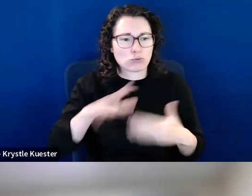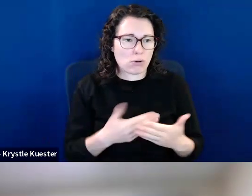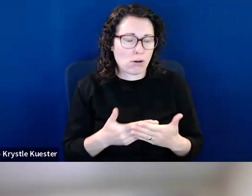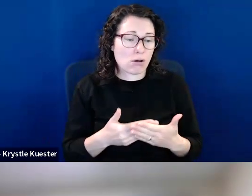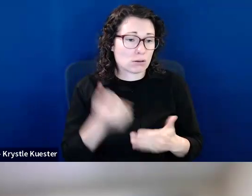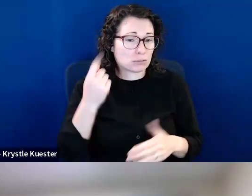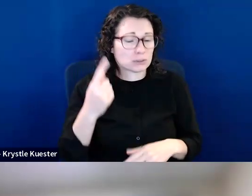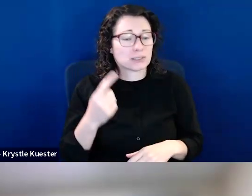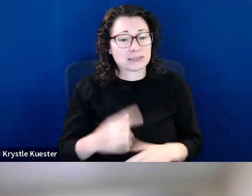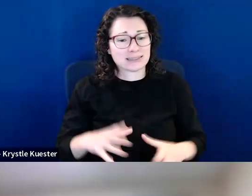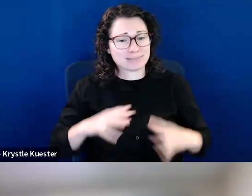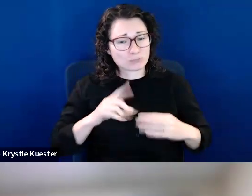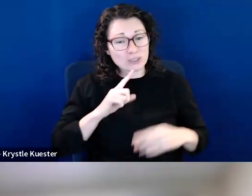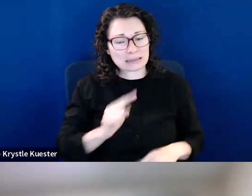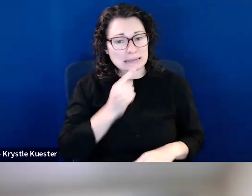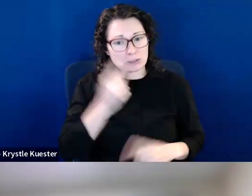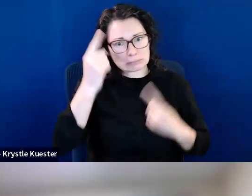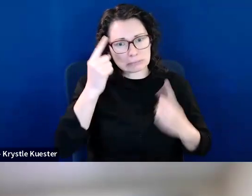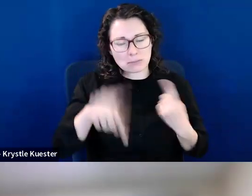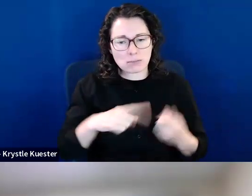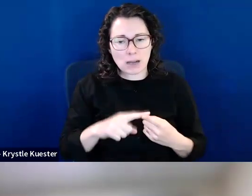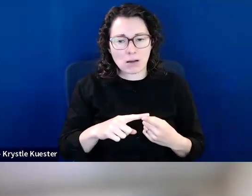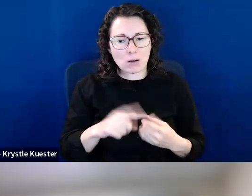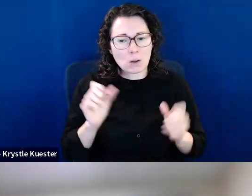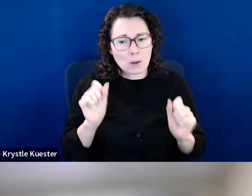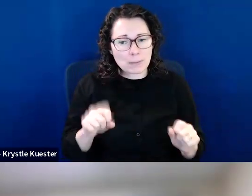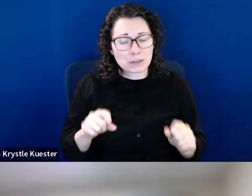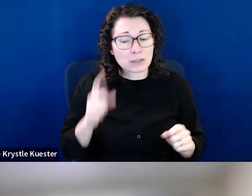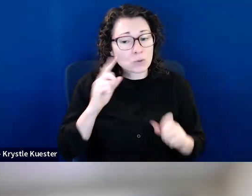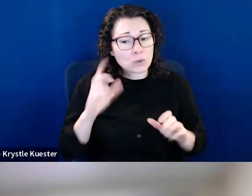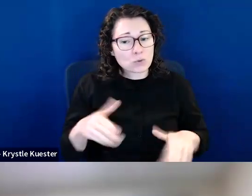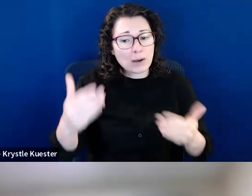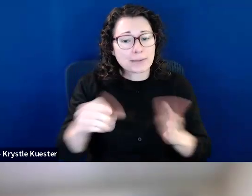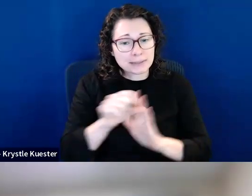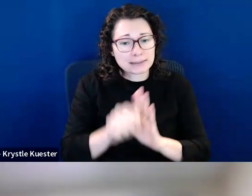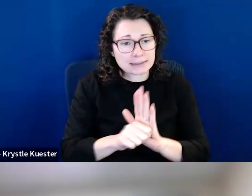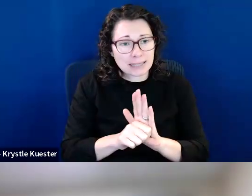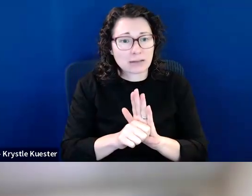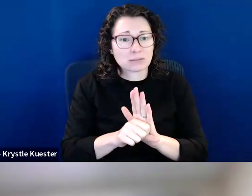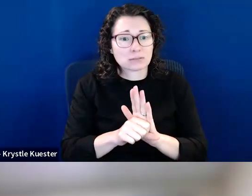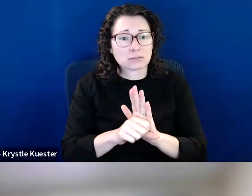take seriously the prospect of um recommending to the state being given additional authority